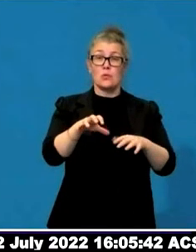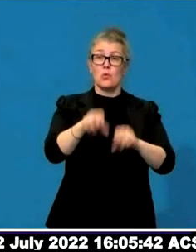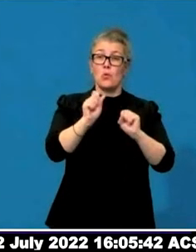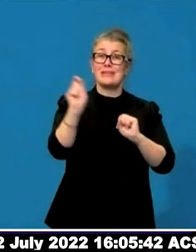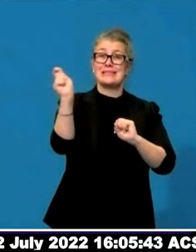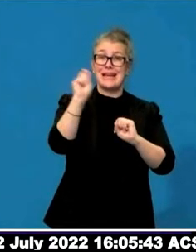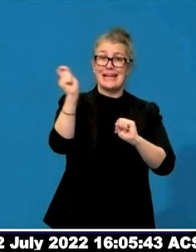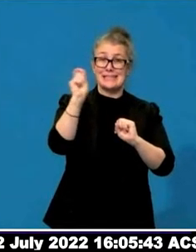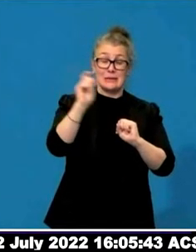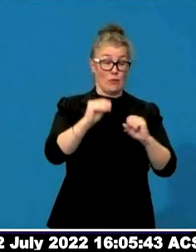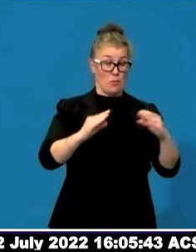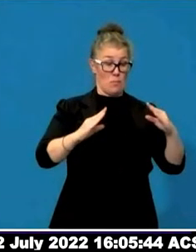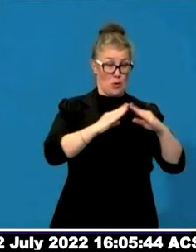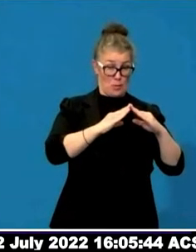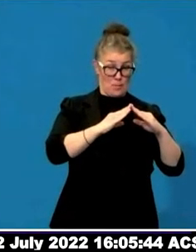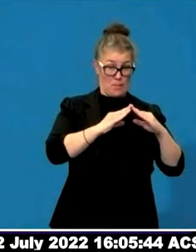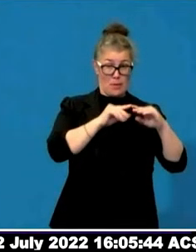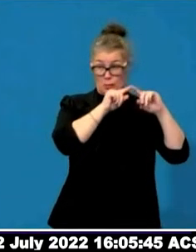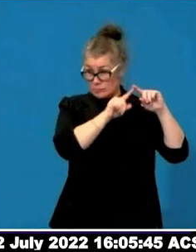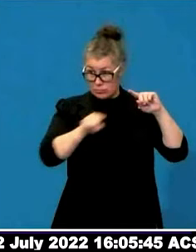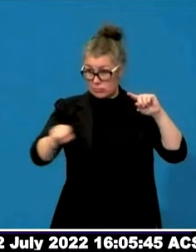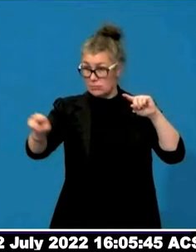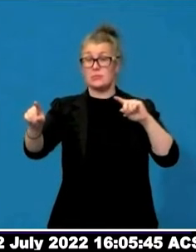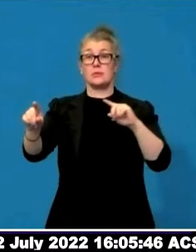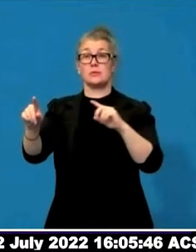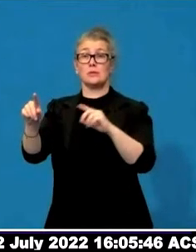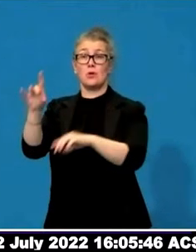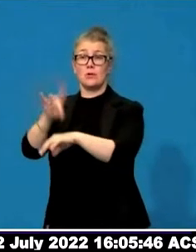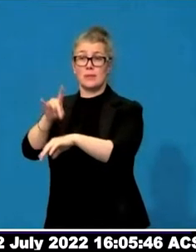from my place to - down to the hospital and went in.